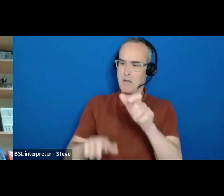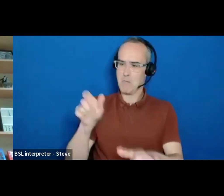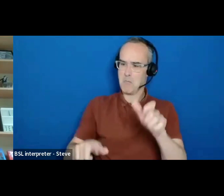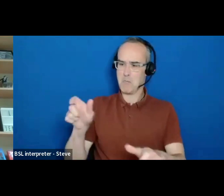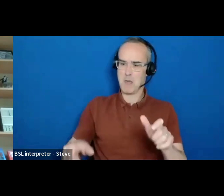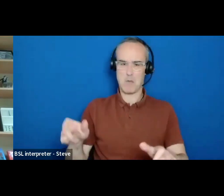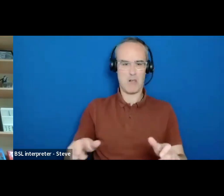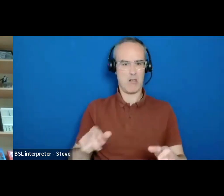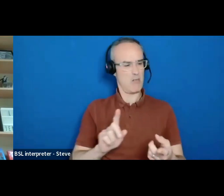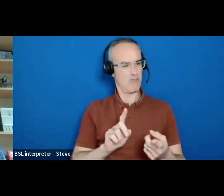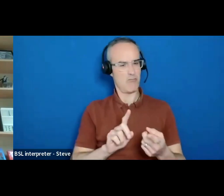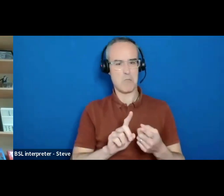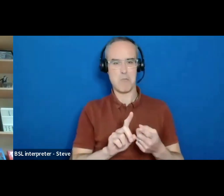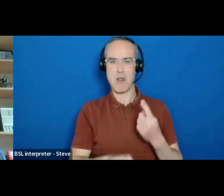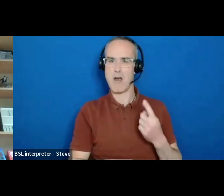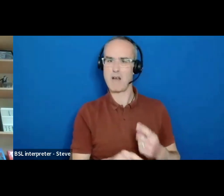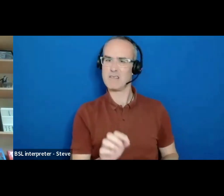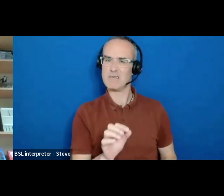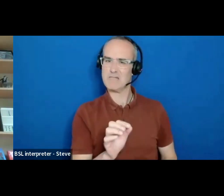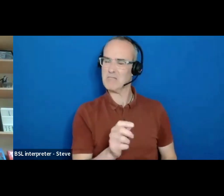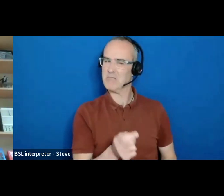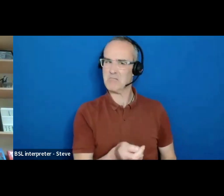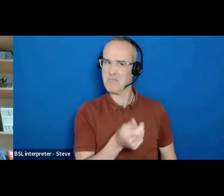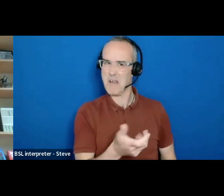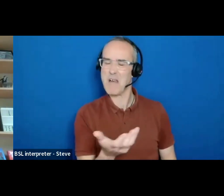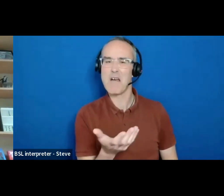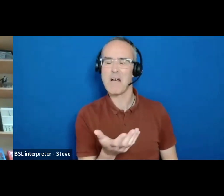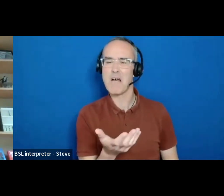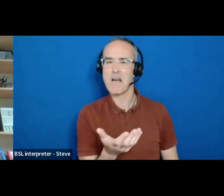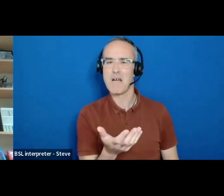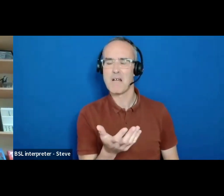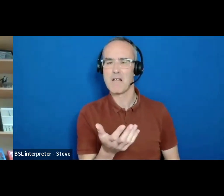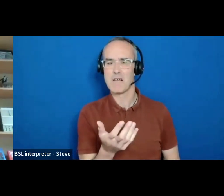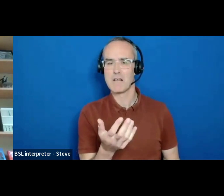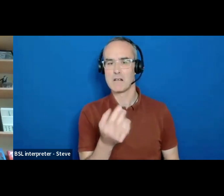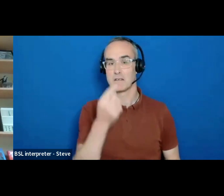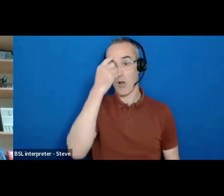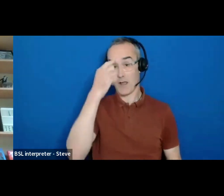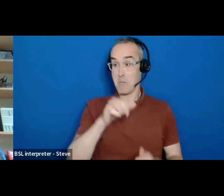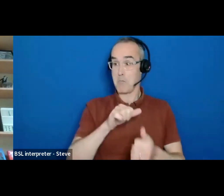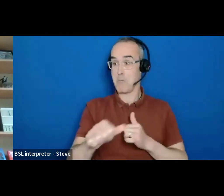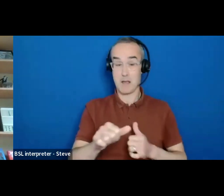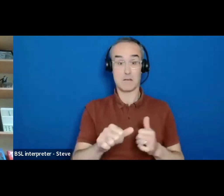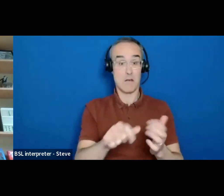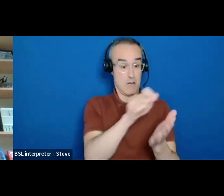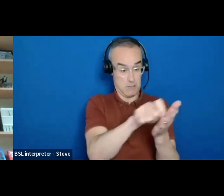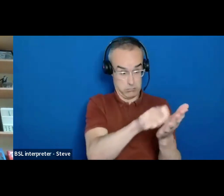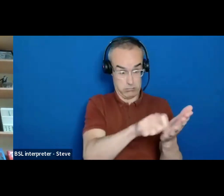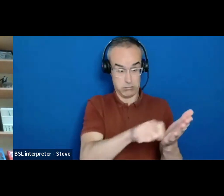as often as we would like. So I would encourage people to fill that question in. And the reason being that it